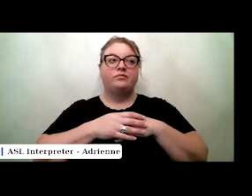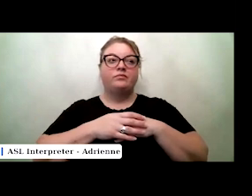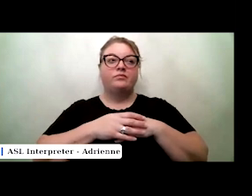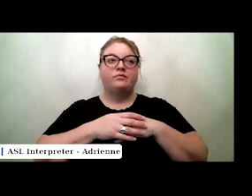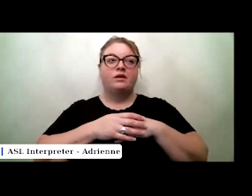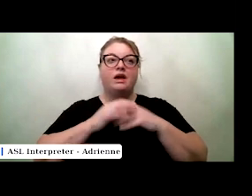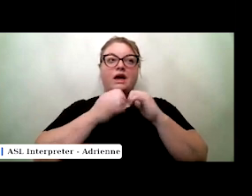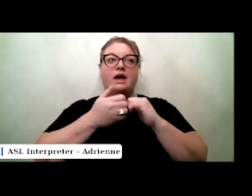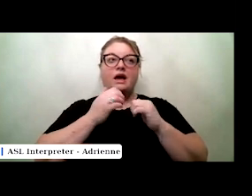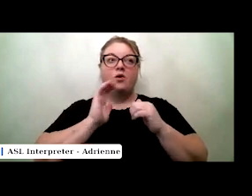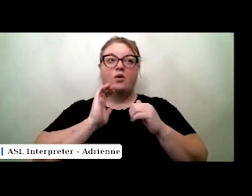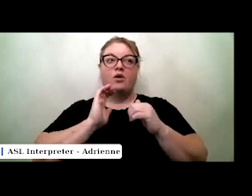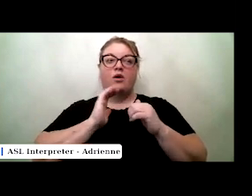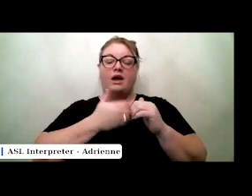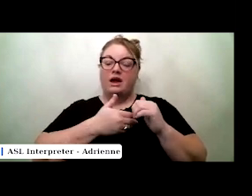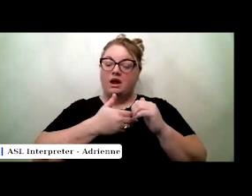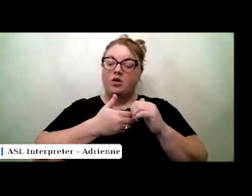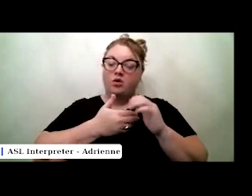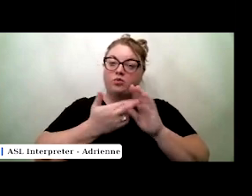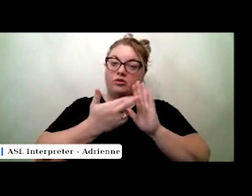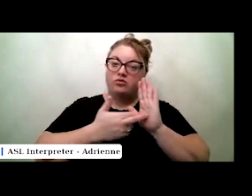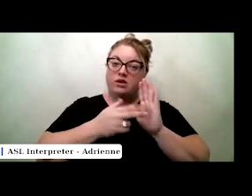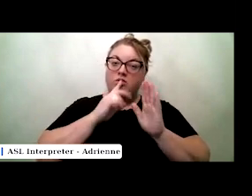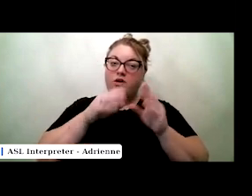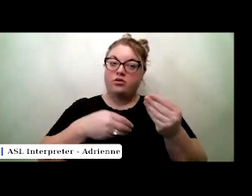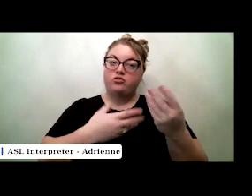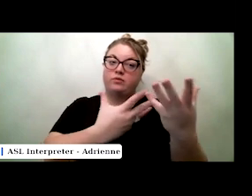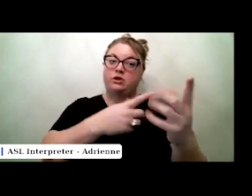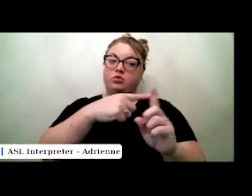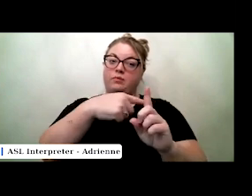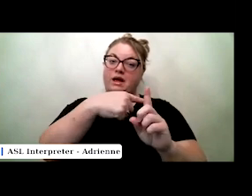How our registries, contributing to positive care, outcomes.